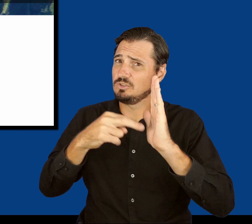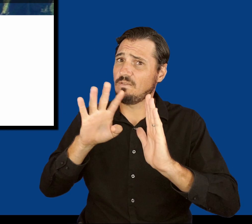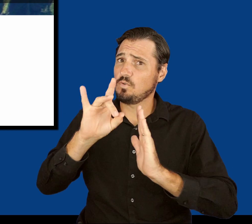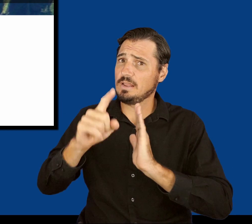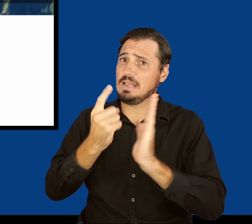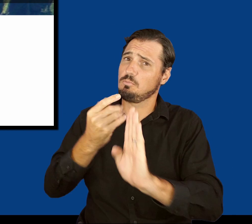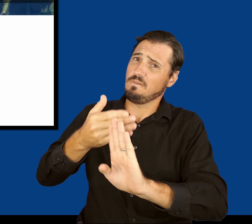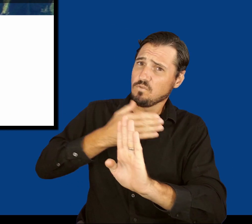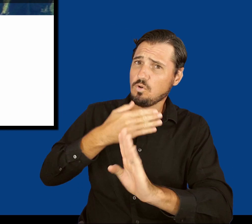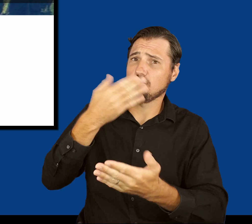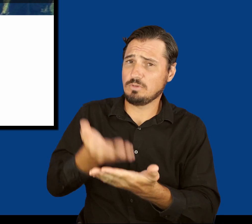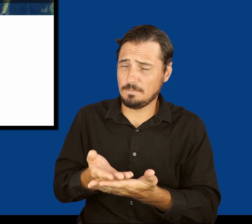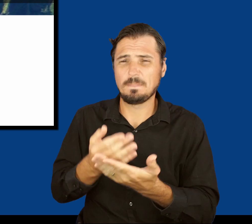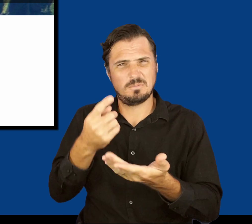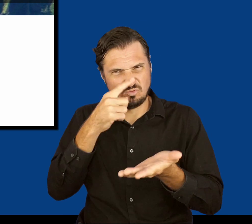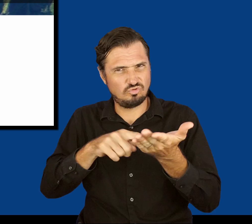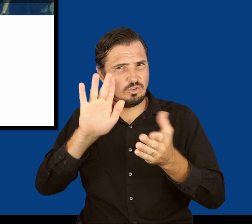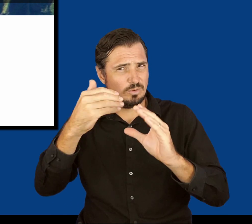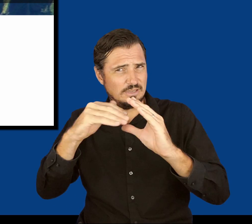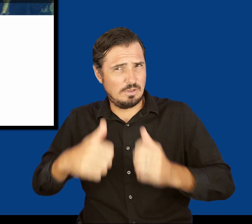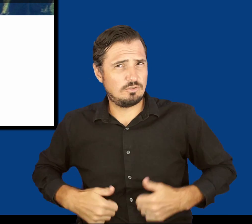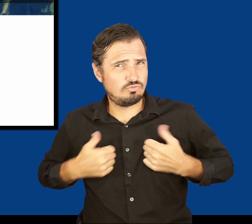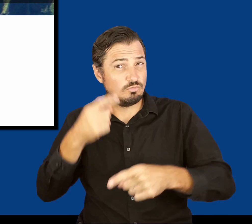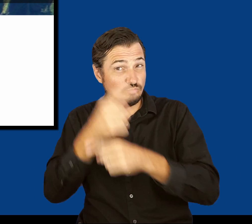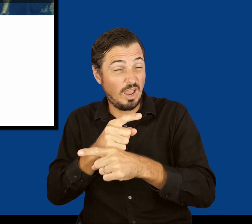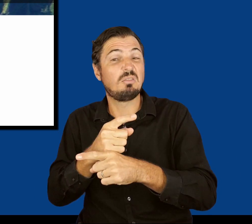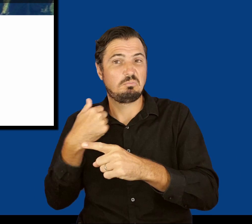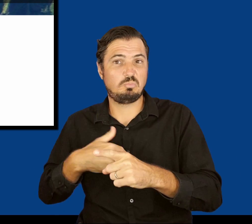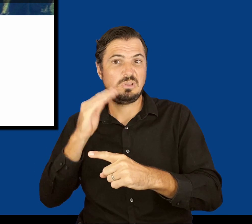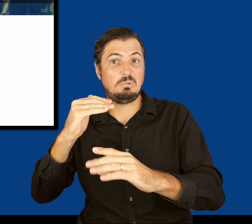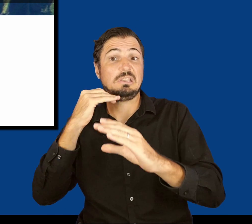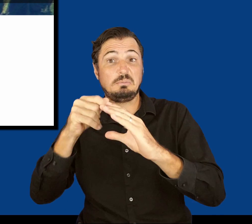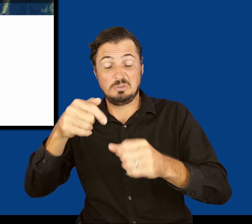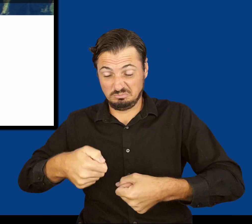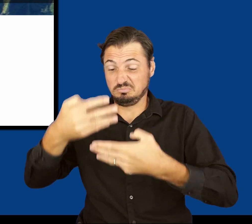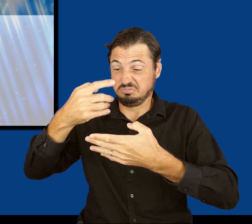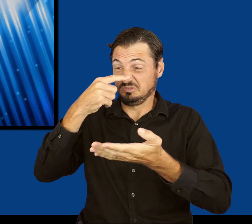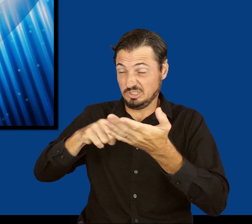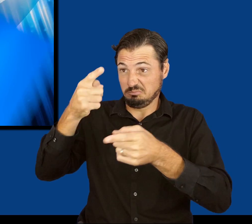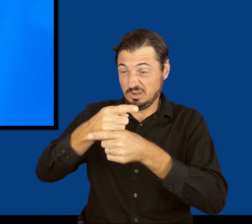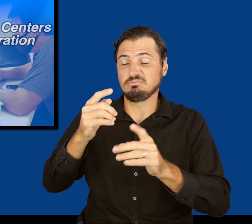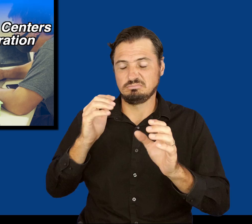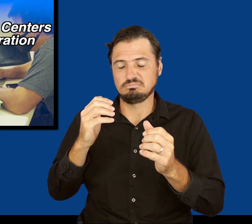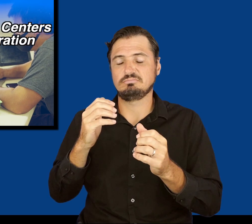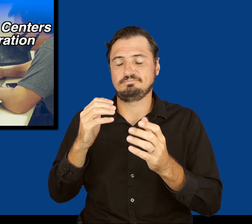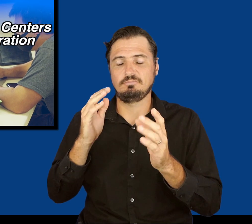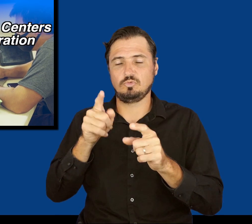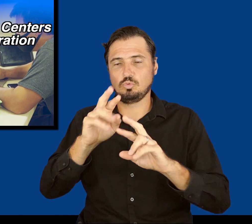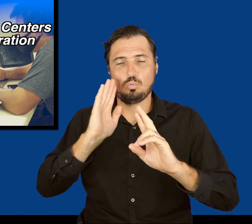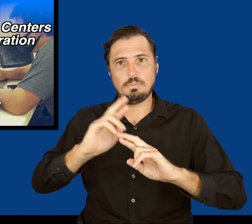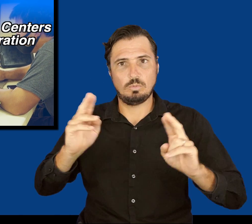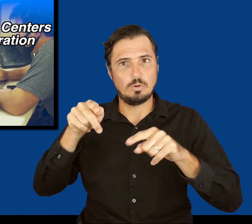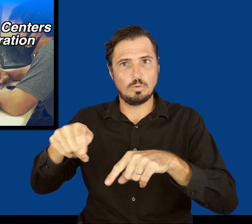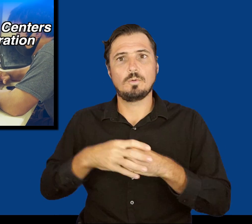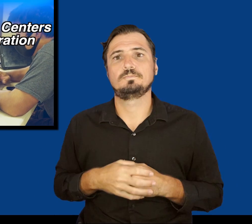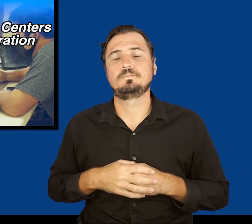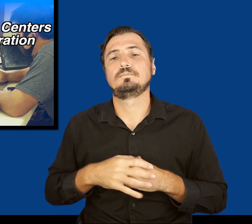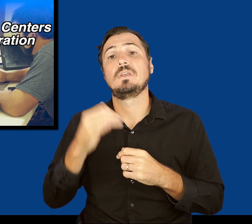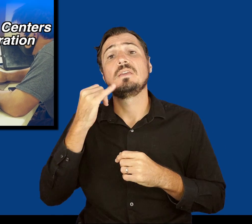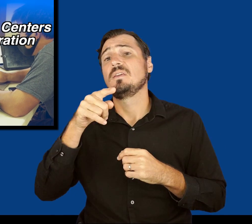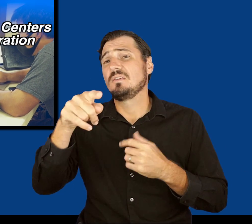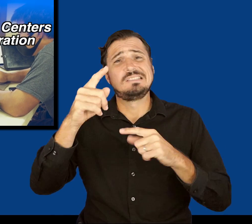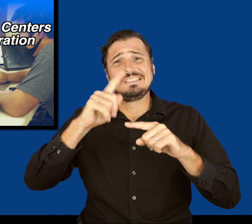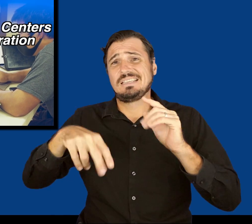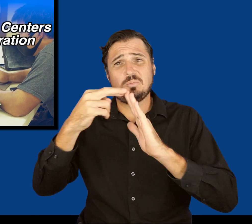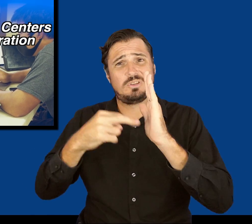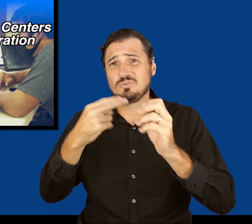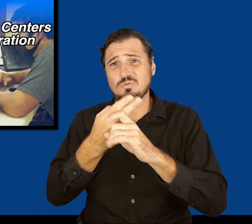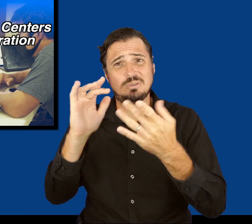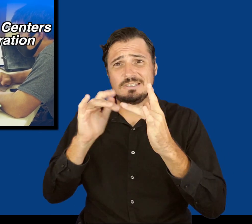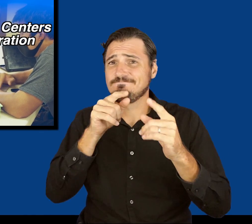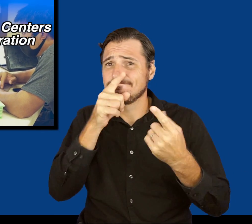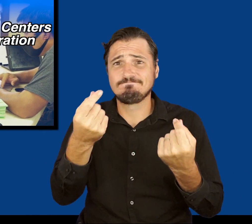and check that your email address is correct to ensure you receive registration confirmation. For those unable to register online, distribution staff at the neighborhood centers will be available to